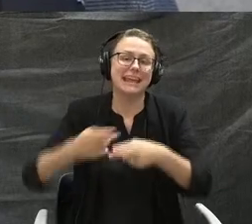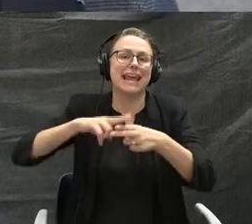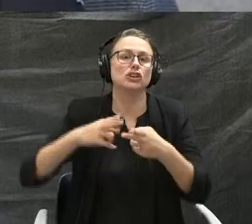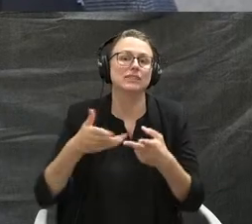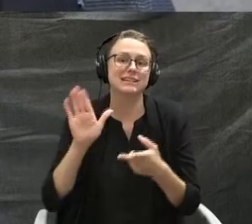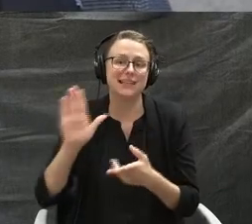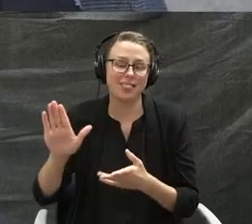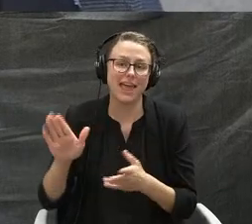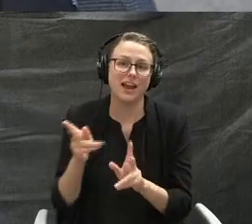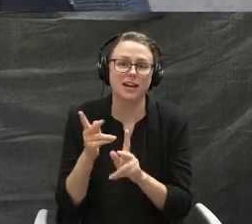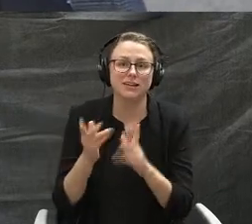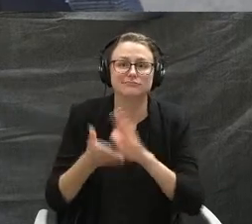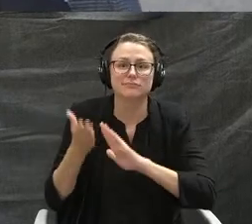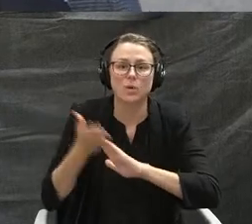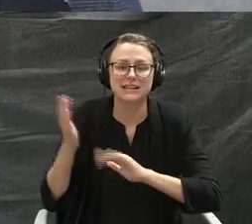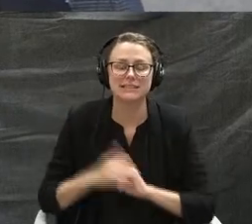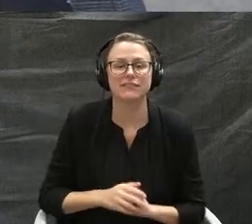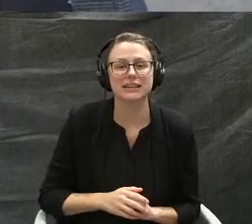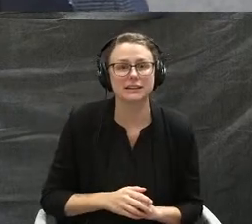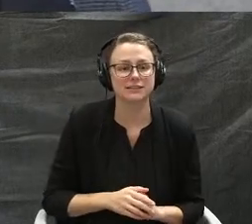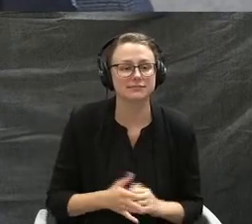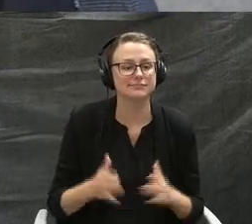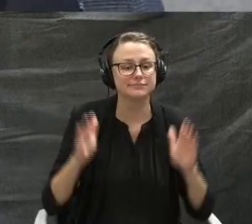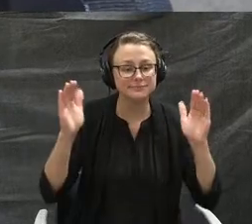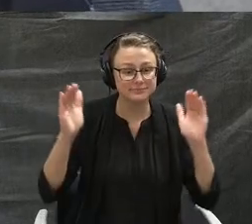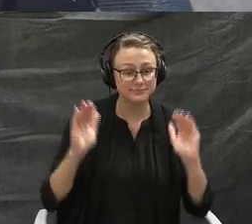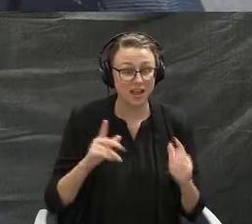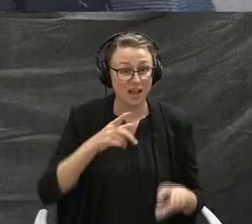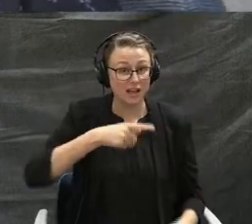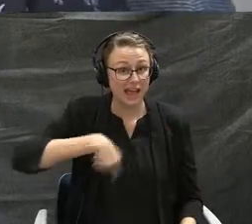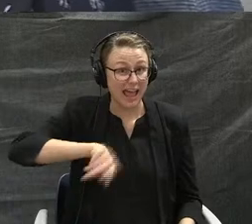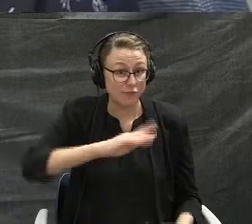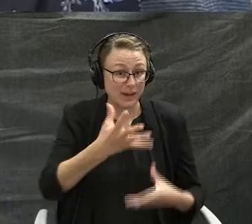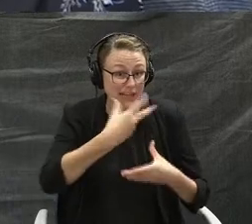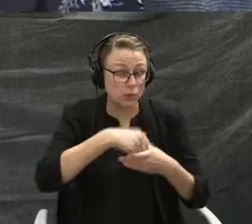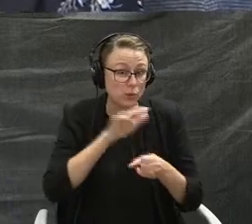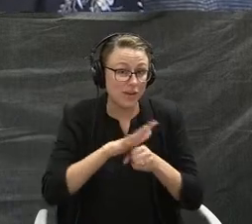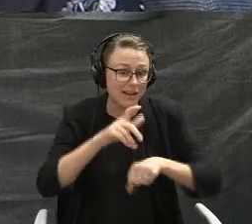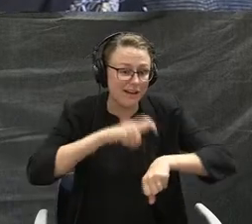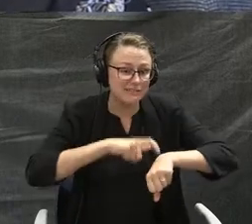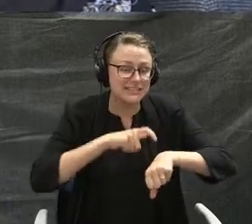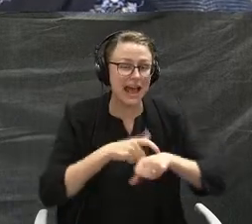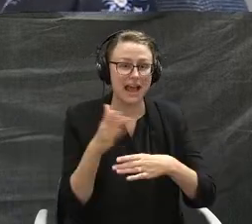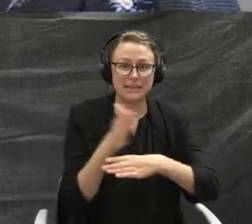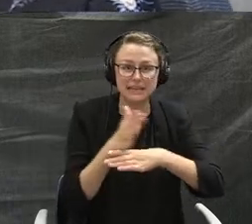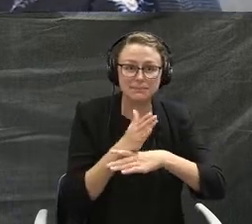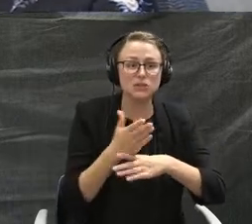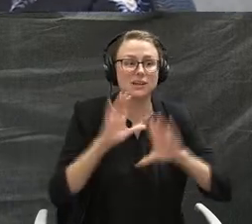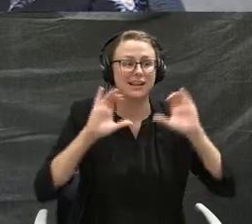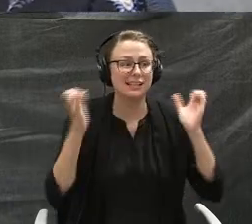any of the models for thorough disinfecting of spaces? Question three, will you consider reopening registration